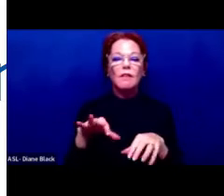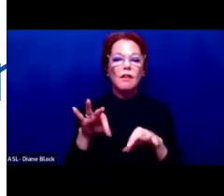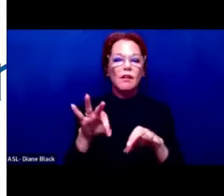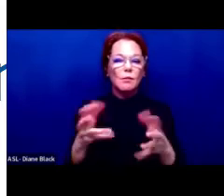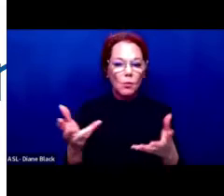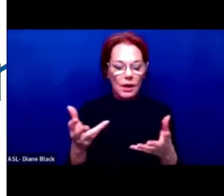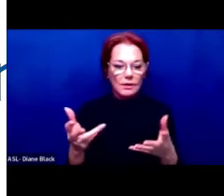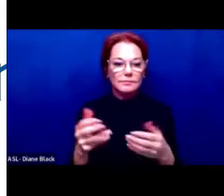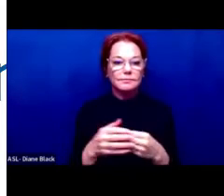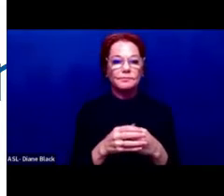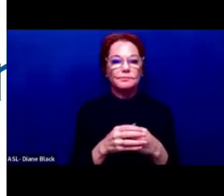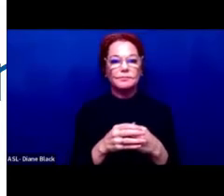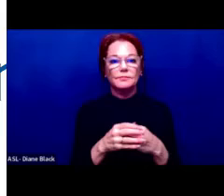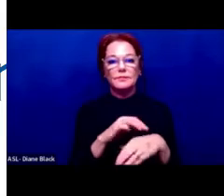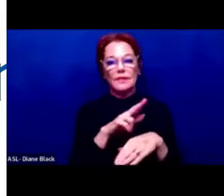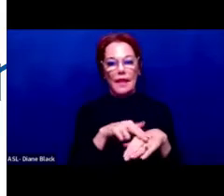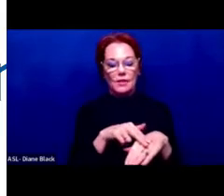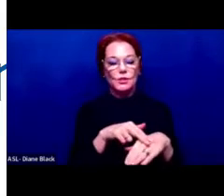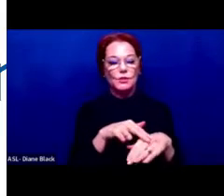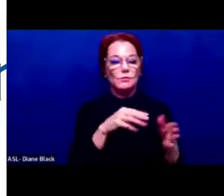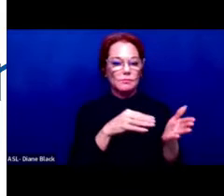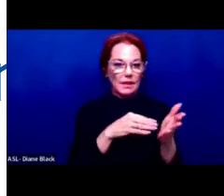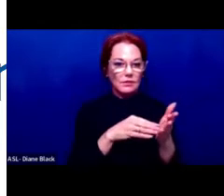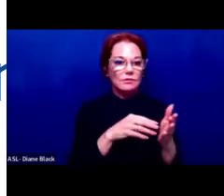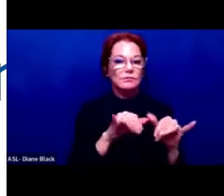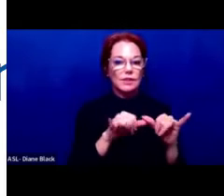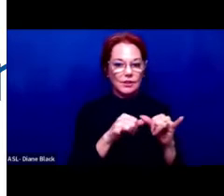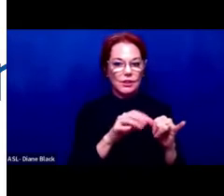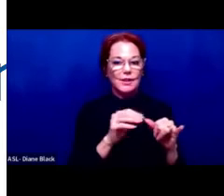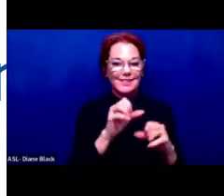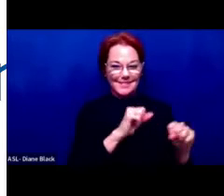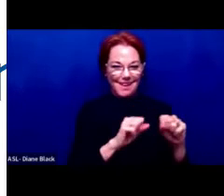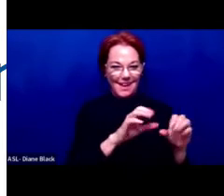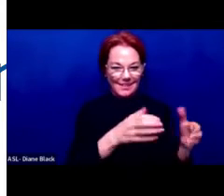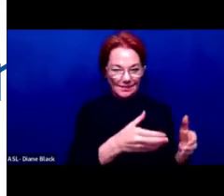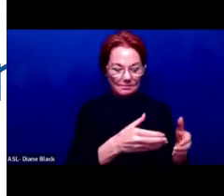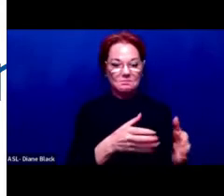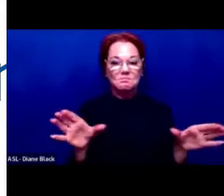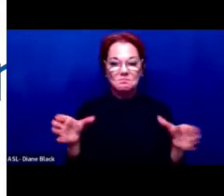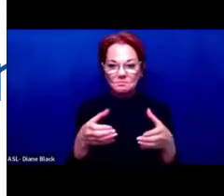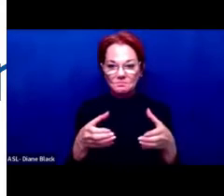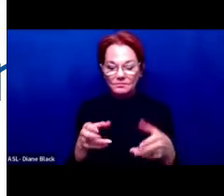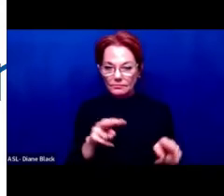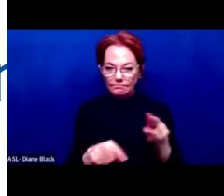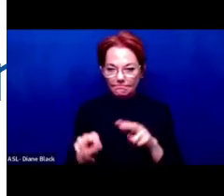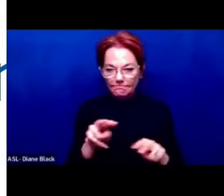Engineering and Science. And to look at and focus on that we